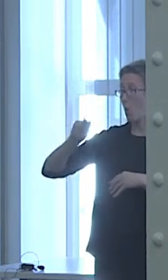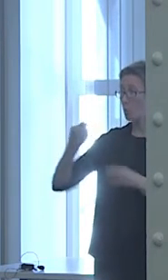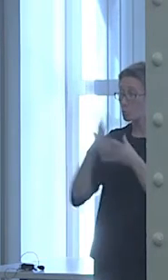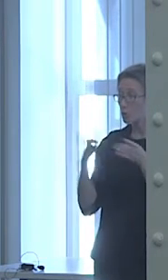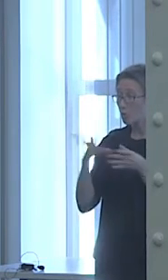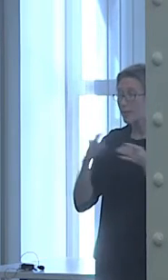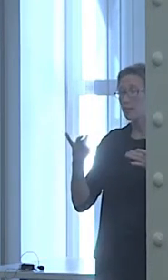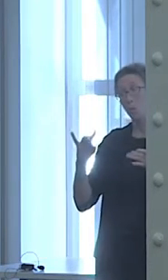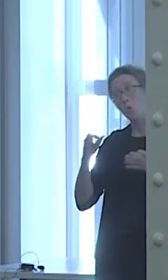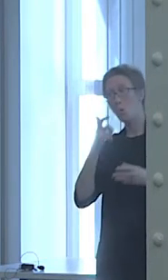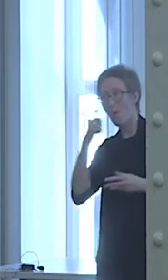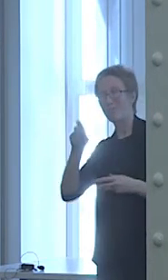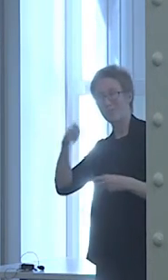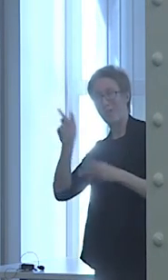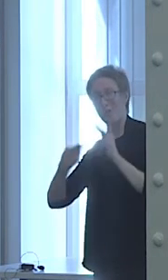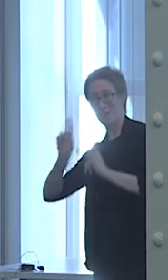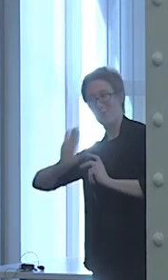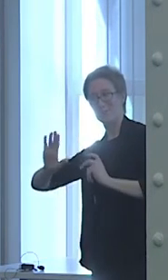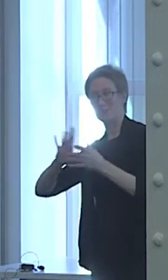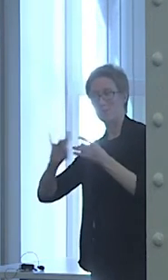you can check out teamasianminds.org.